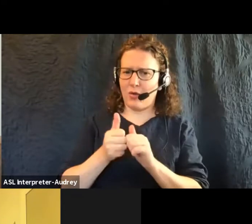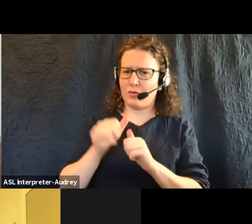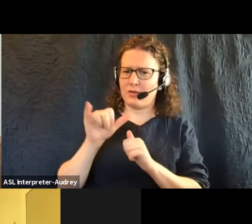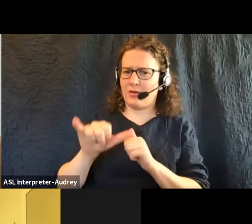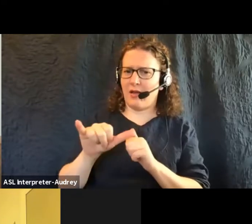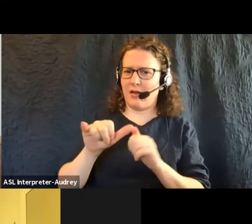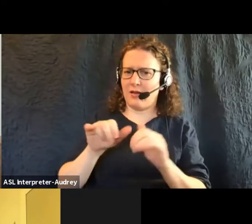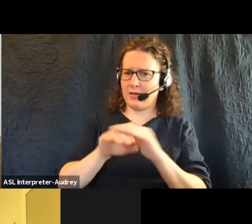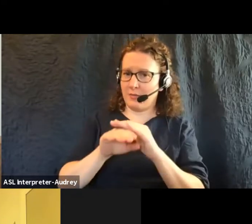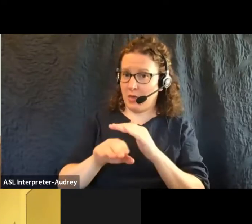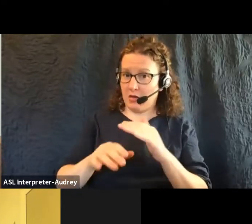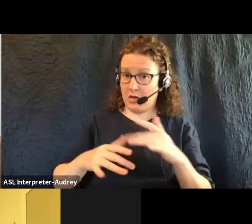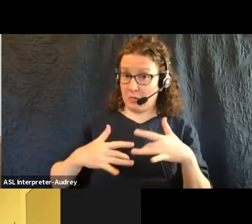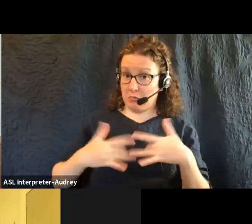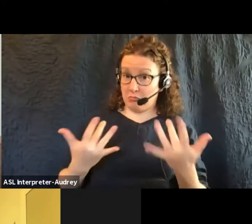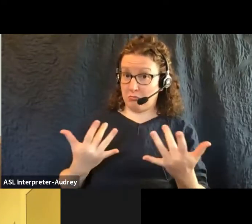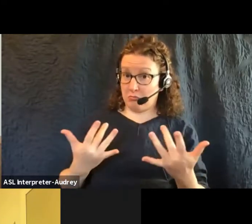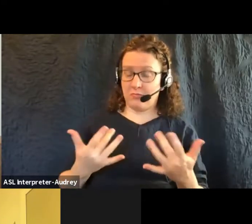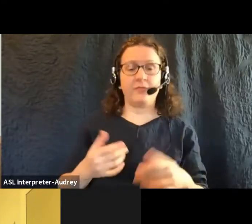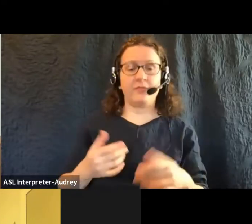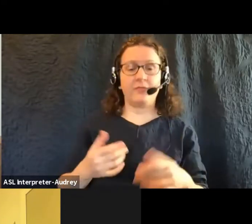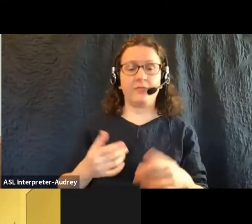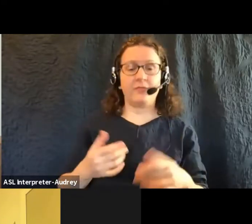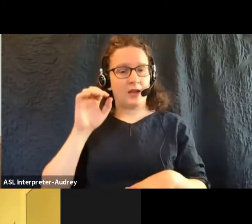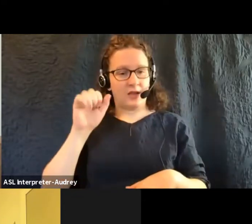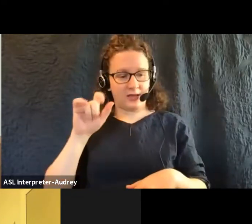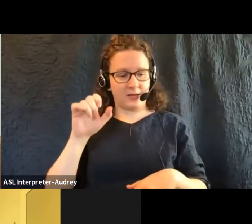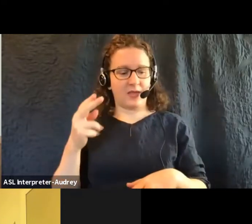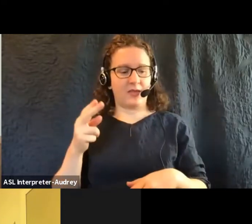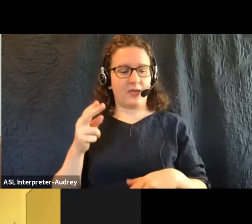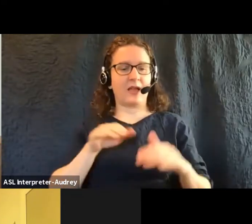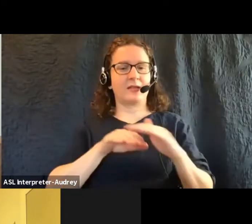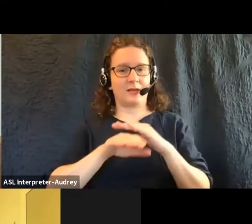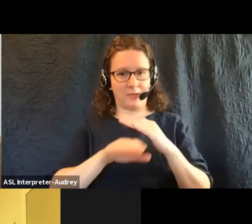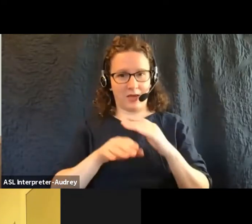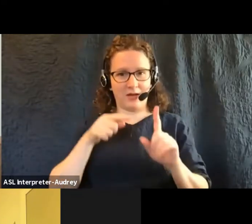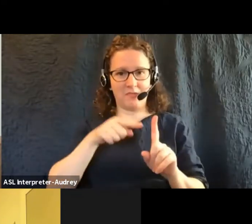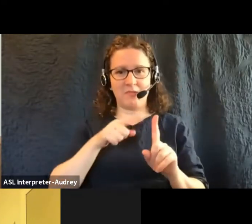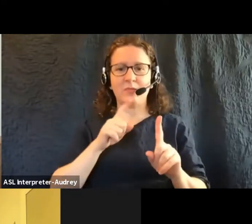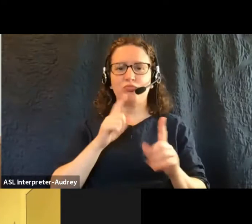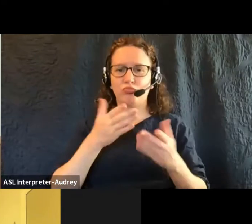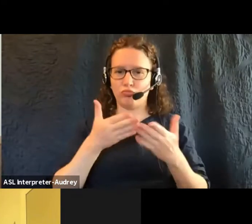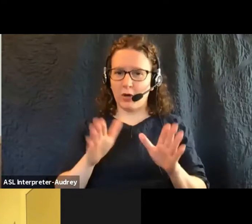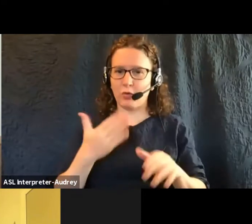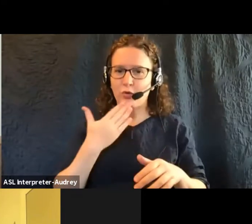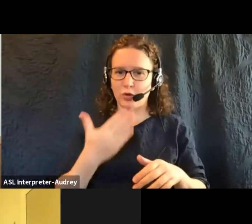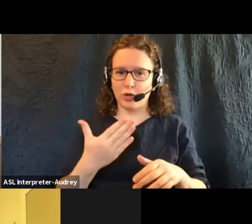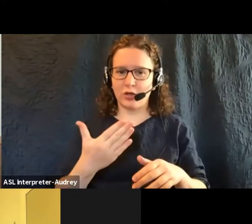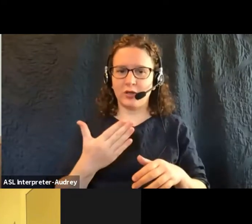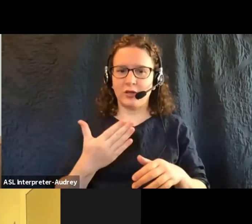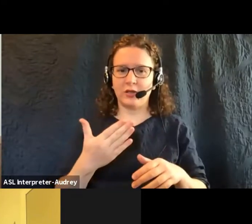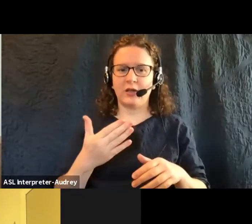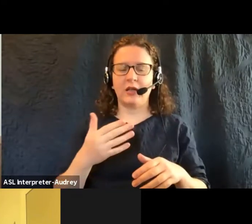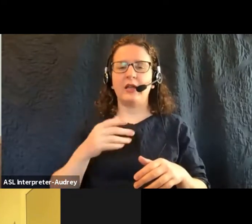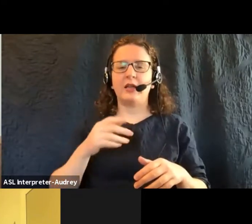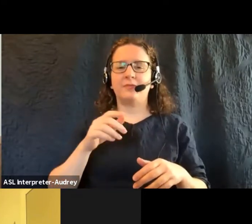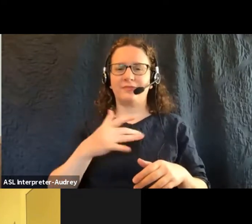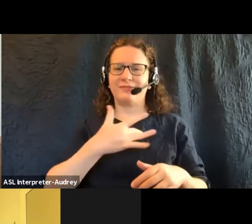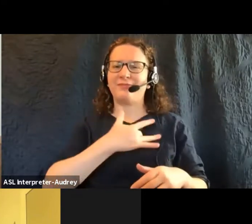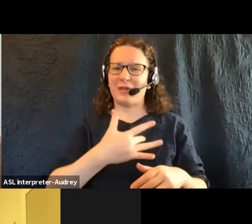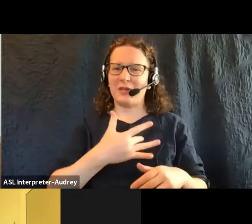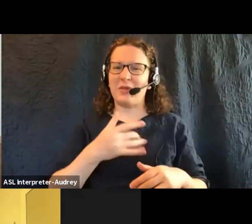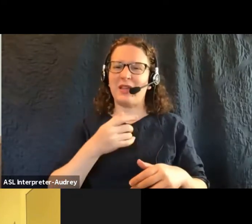Accessibility wise, it is generally very good, there do tend to be glitches when the system